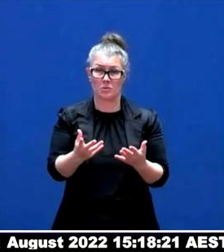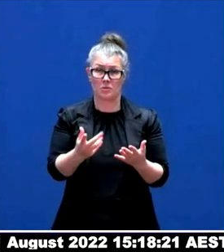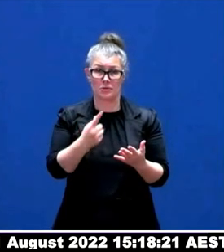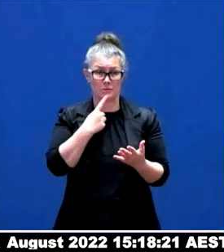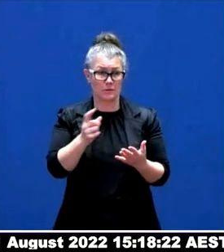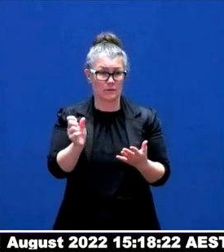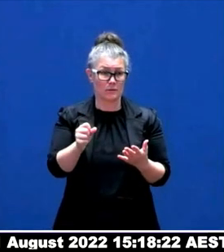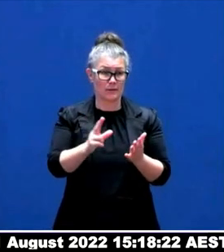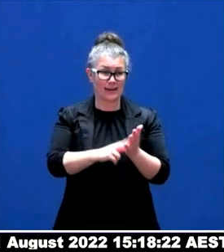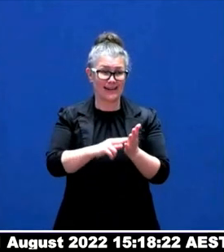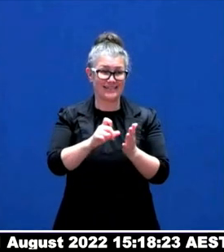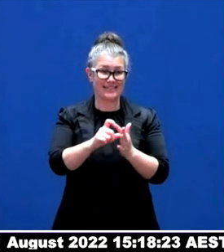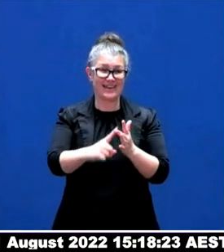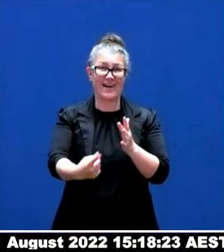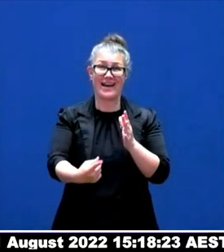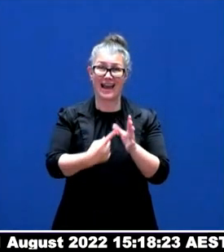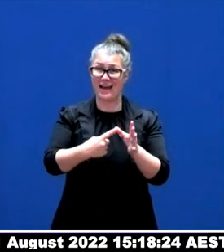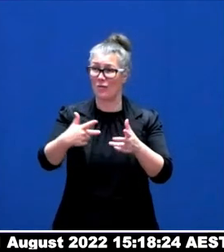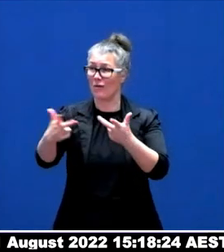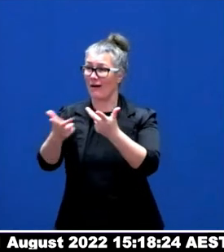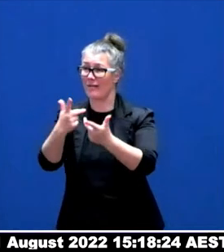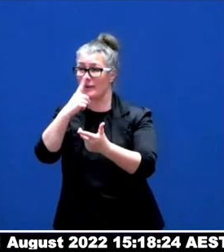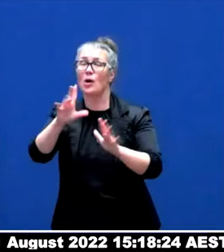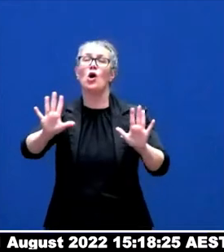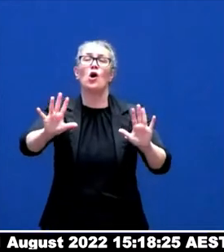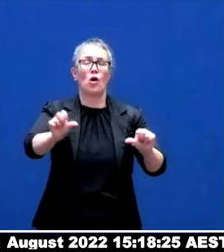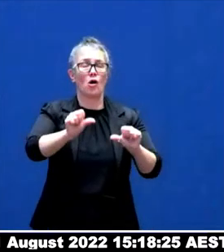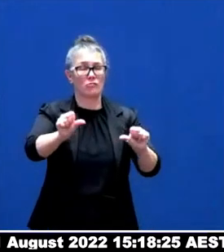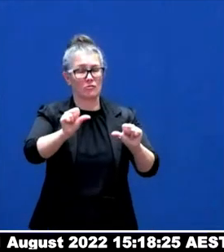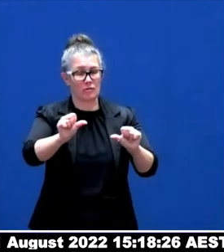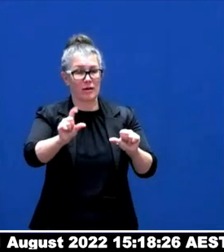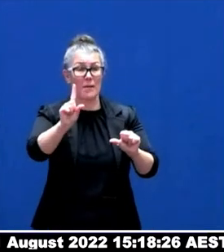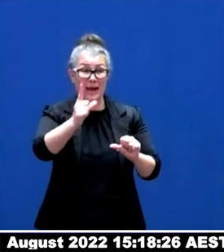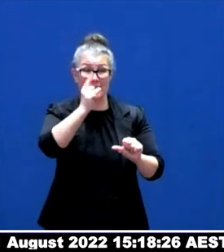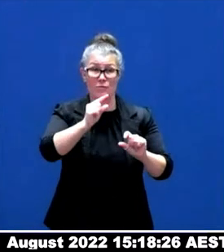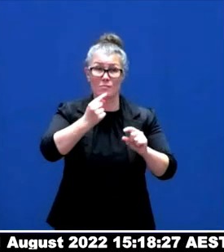NDIA, the Australian Government or anybody else here. Fair enough, but could you provide information as to whether or not the